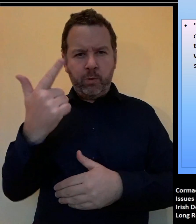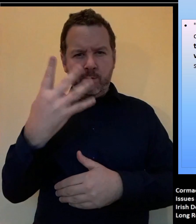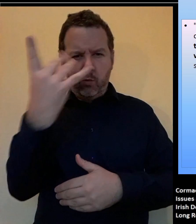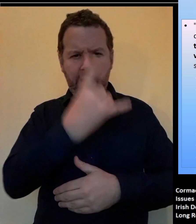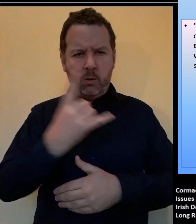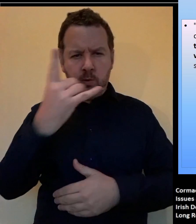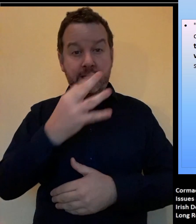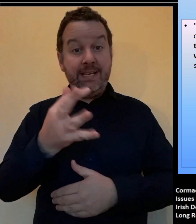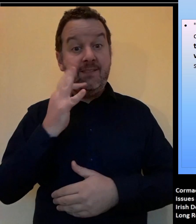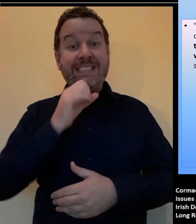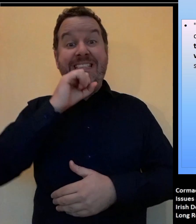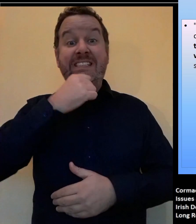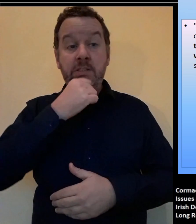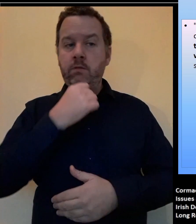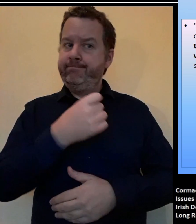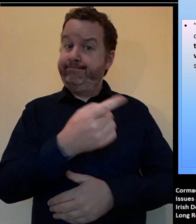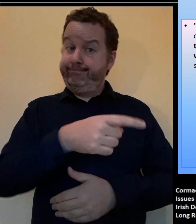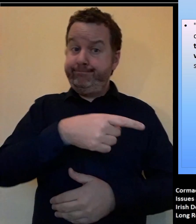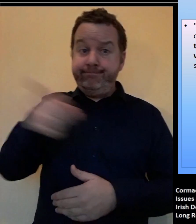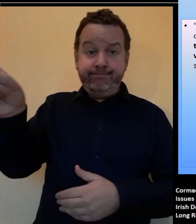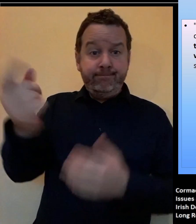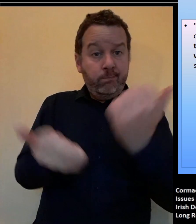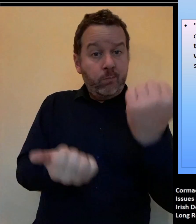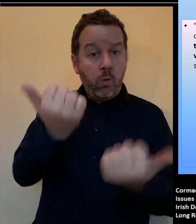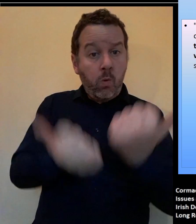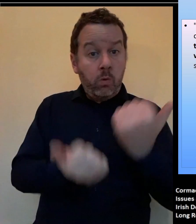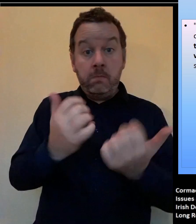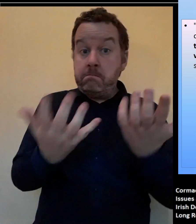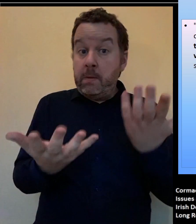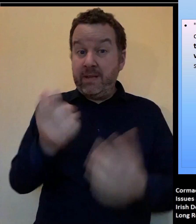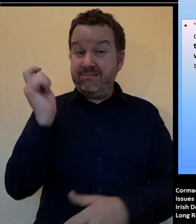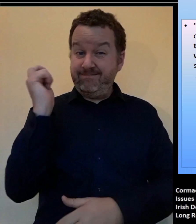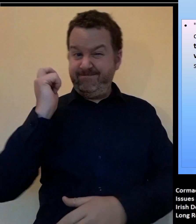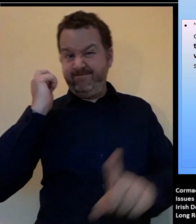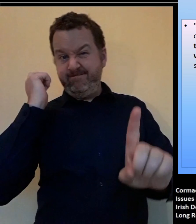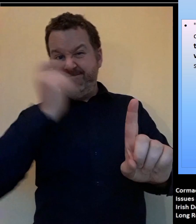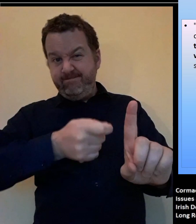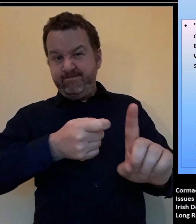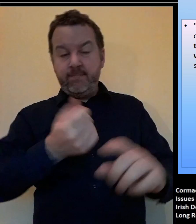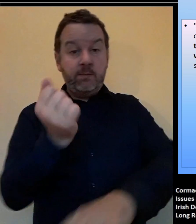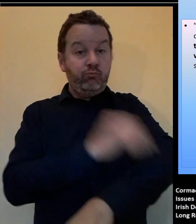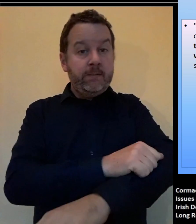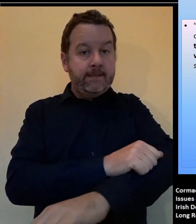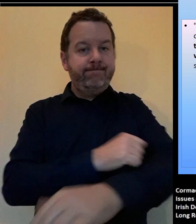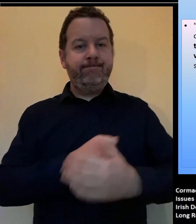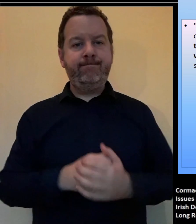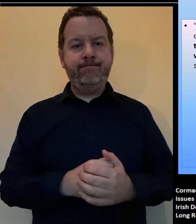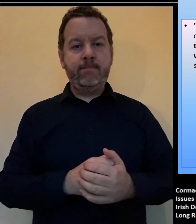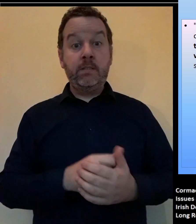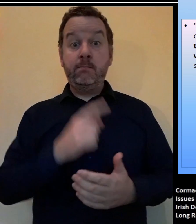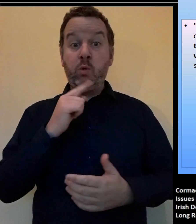for up to 24 hours. More serious infractions could lead to a court hearing and a prison sentence.